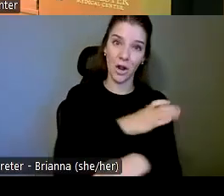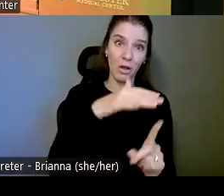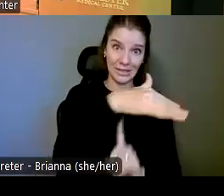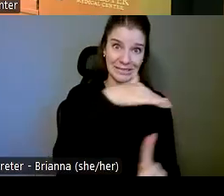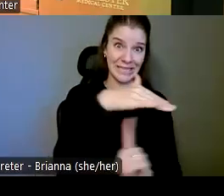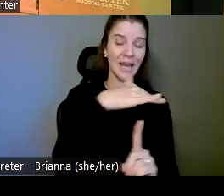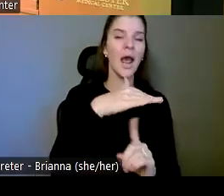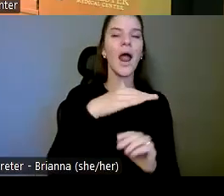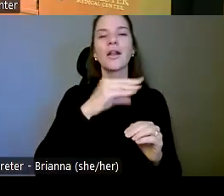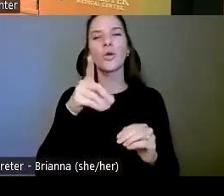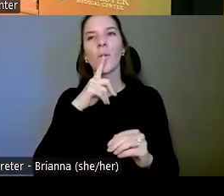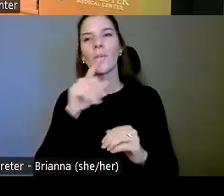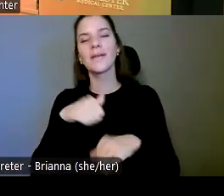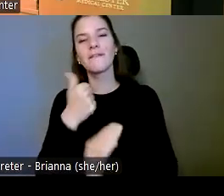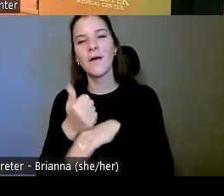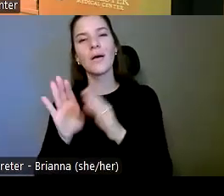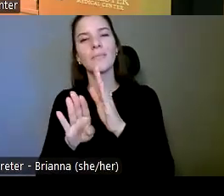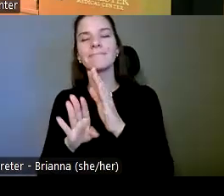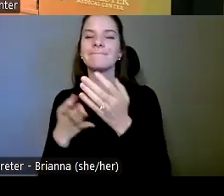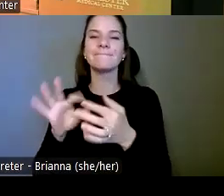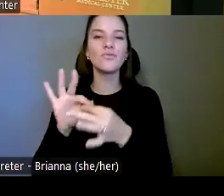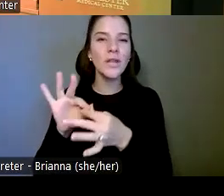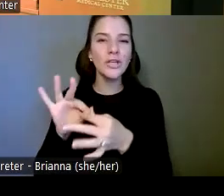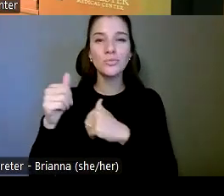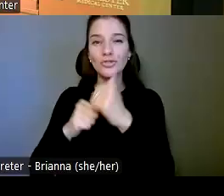of structures and the relationships within the community. But that's that is the challenge I